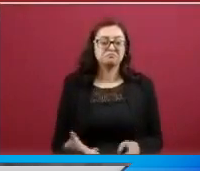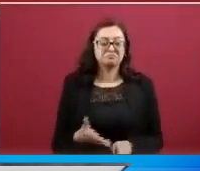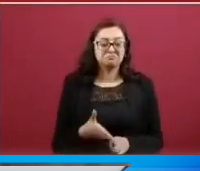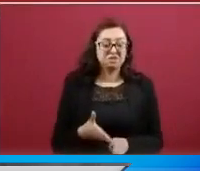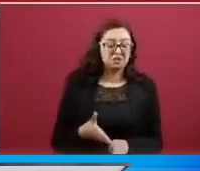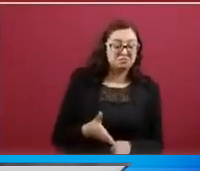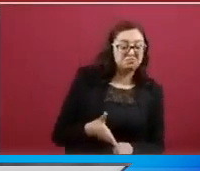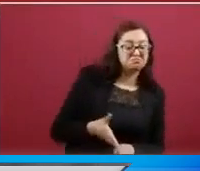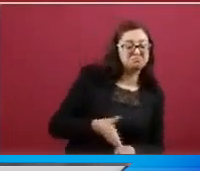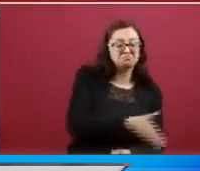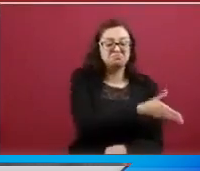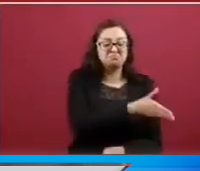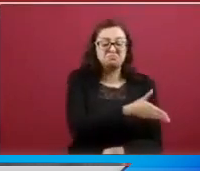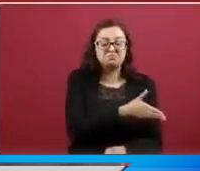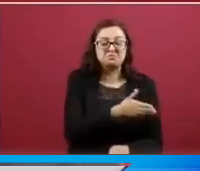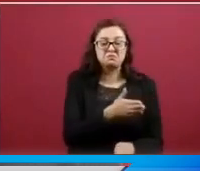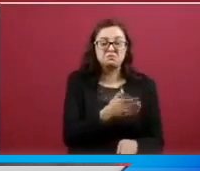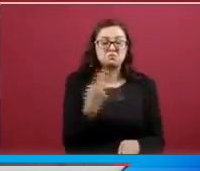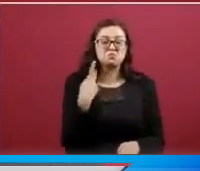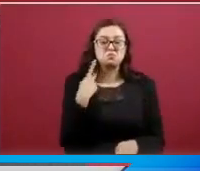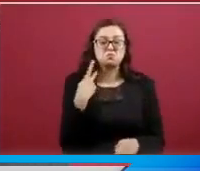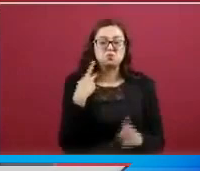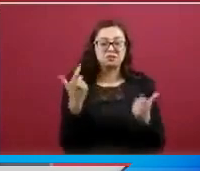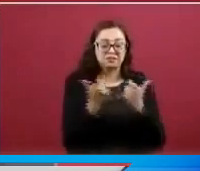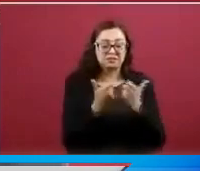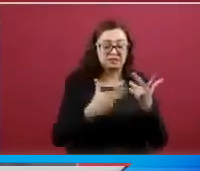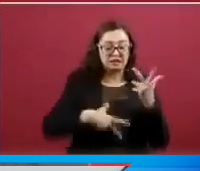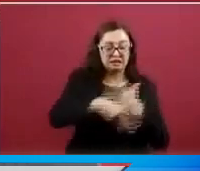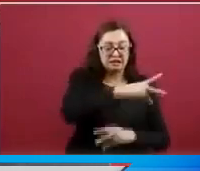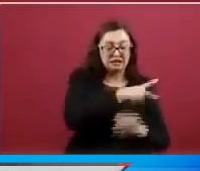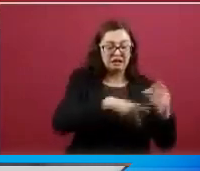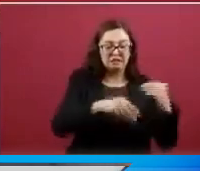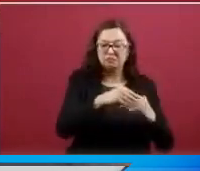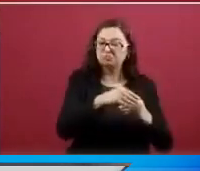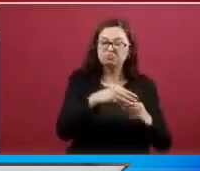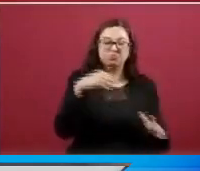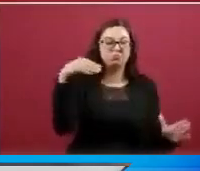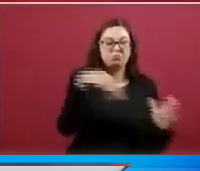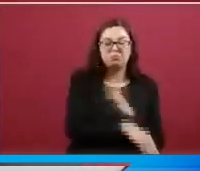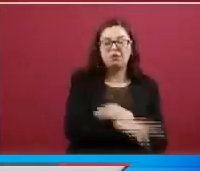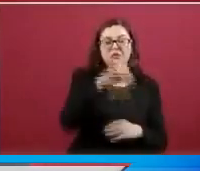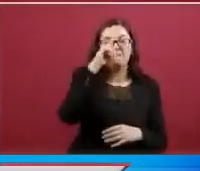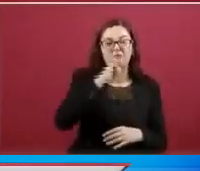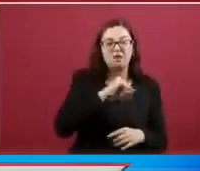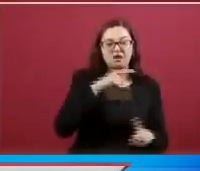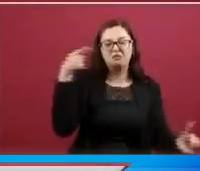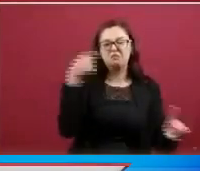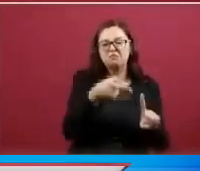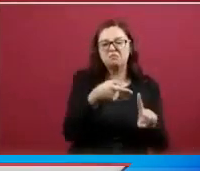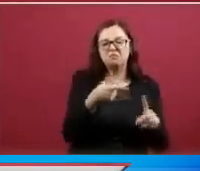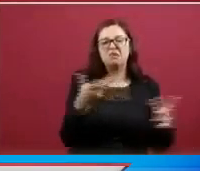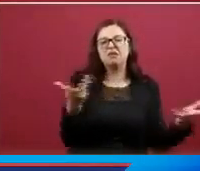this government bases its optimistic view that corruption in PEMEX the Federal Electricity Commission and the Mexican government will not be tolerated